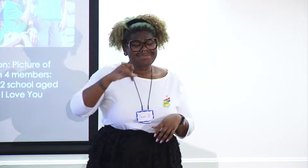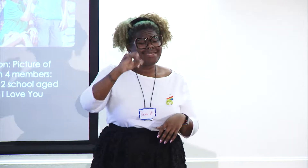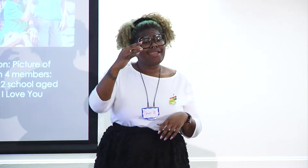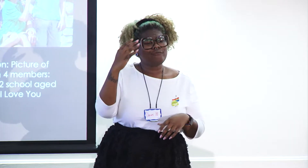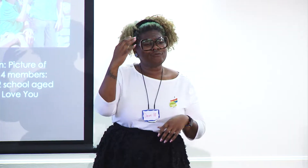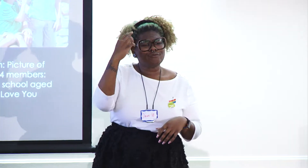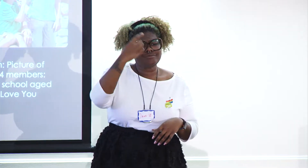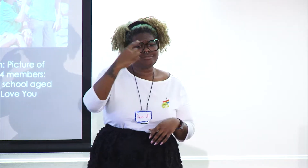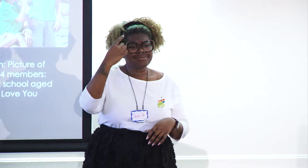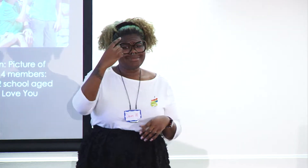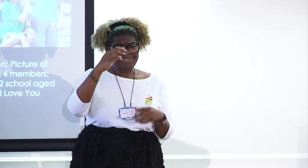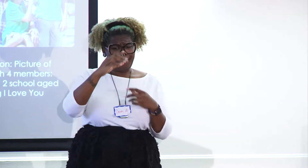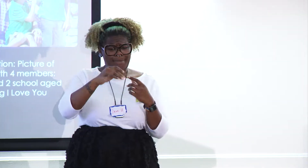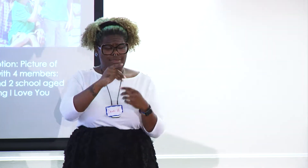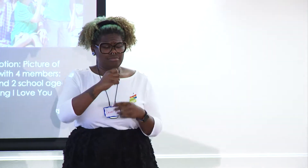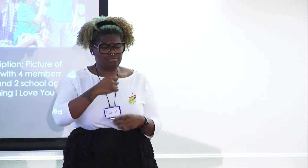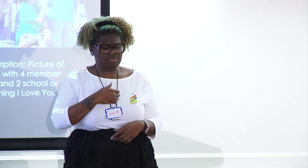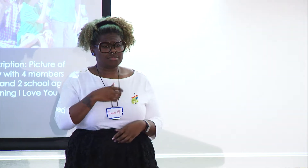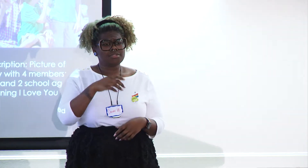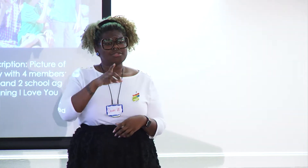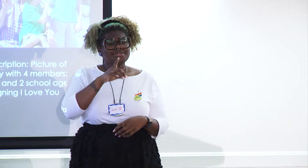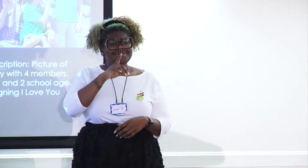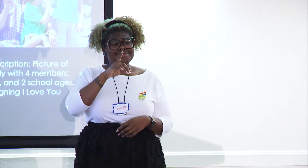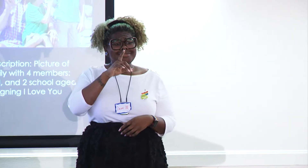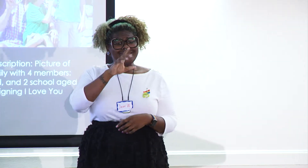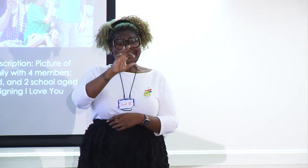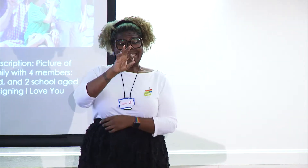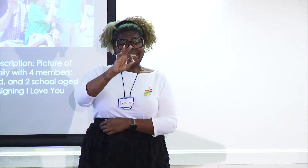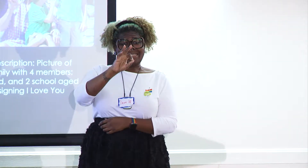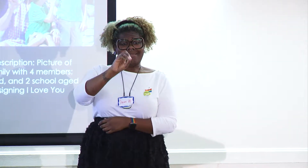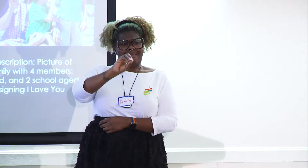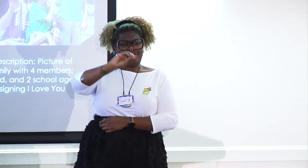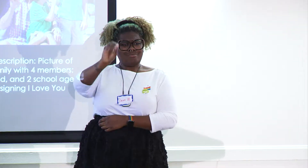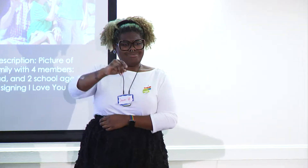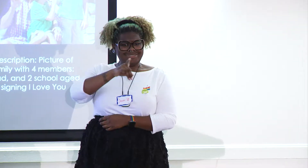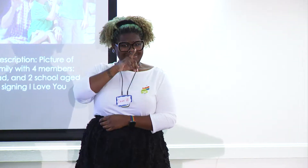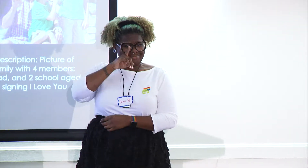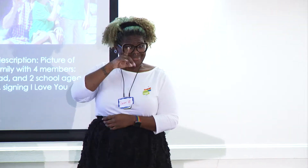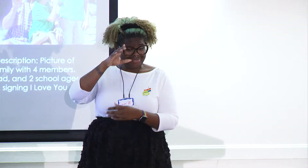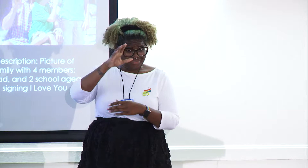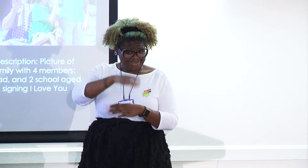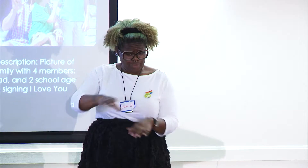When deaf children are born to hearing families, oftentimes the families do not sign.